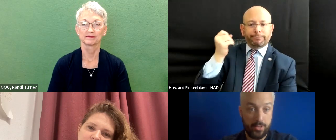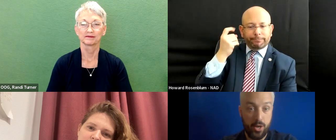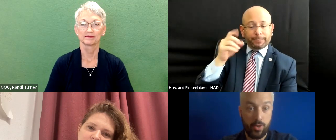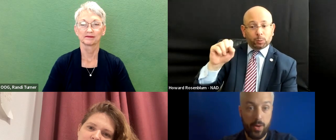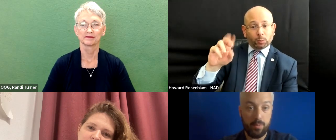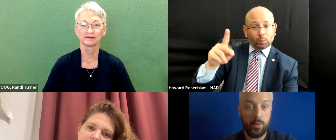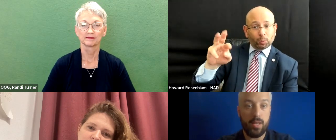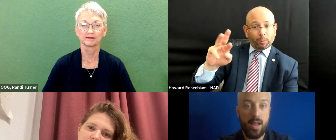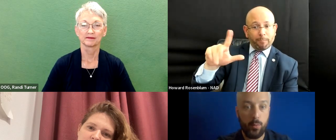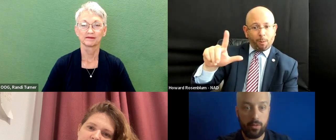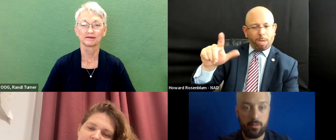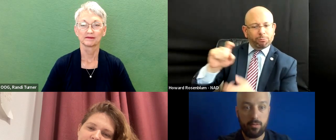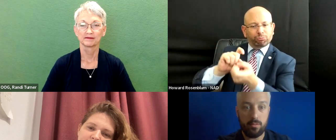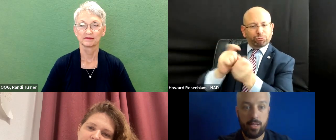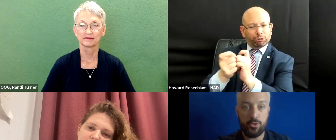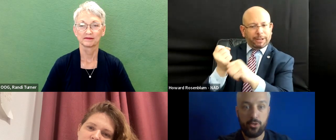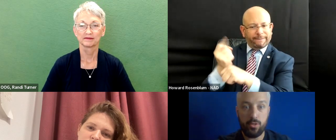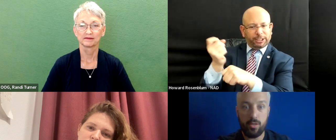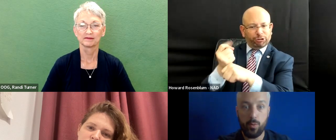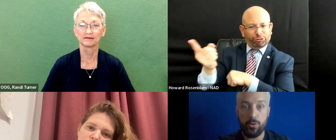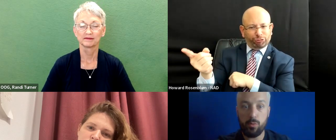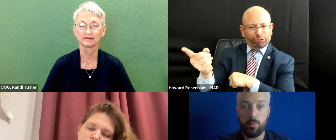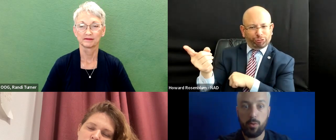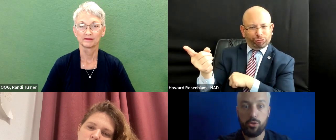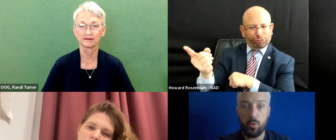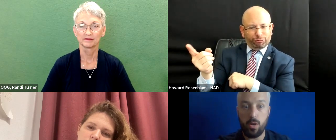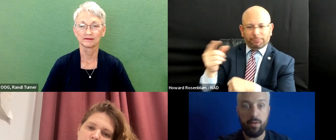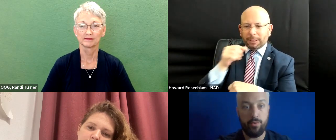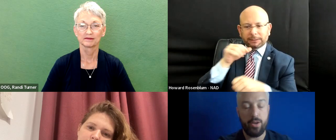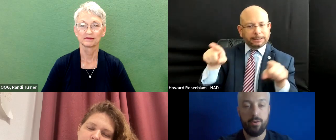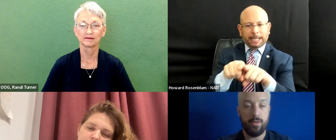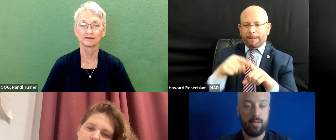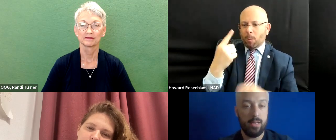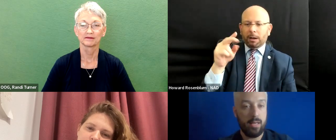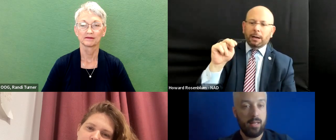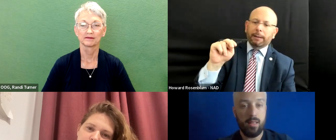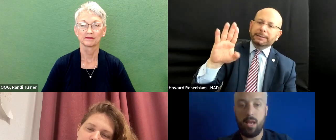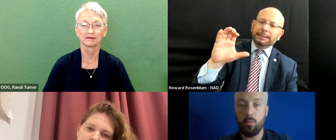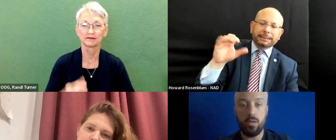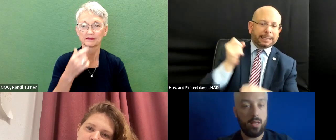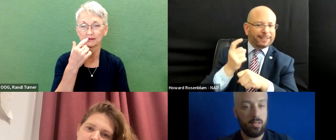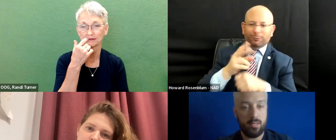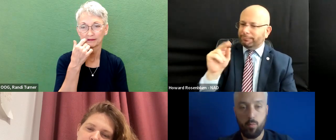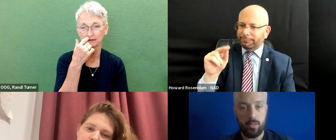Wawa and Sean Forbes, they were able to be there. Not with the